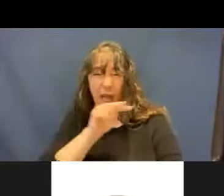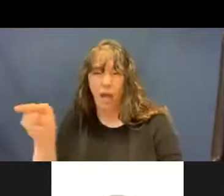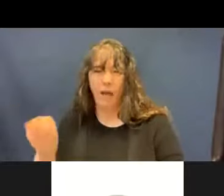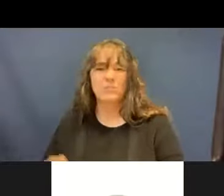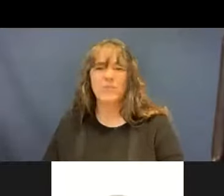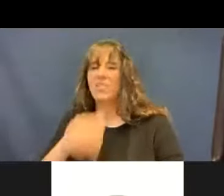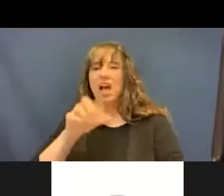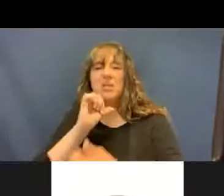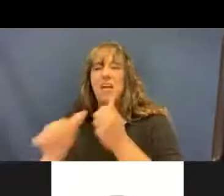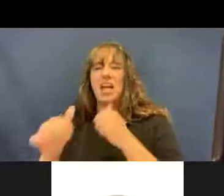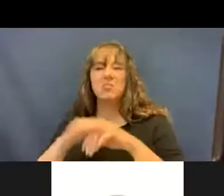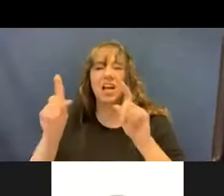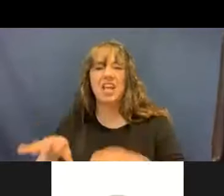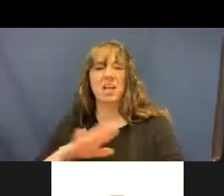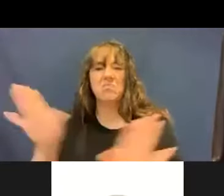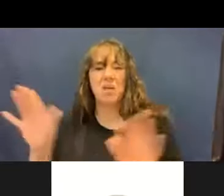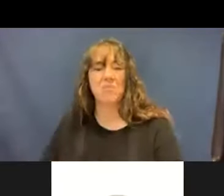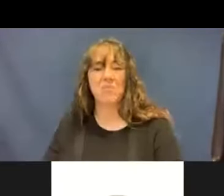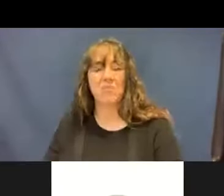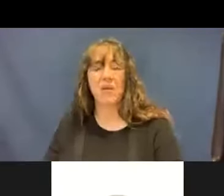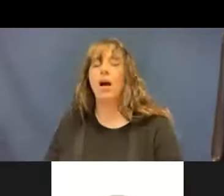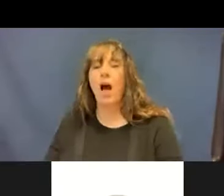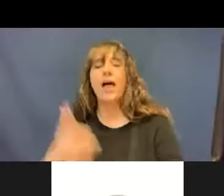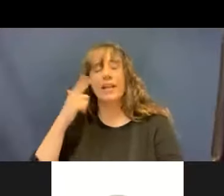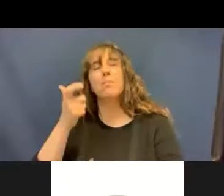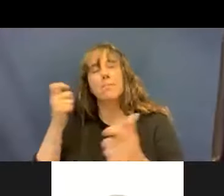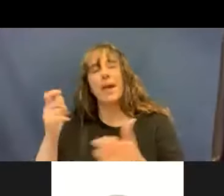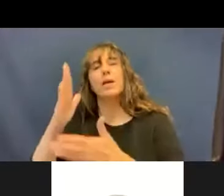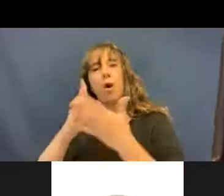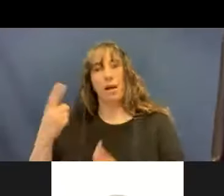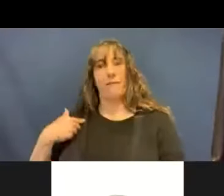I would not be passing my exams. So I think it's also just a big part of us, you know,